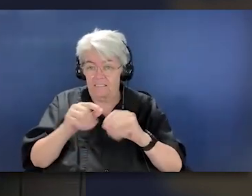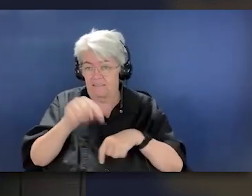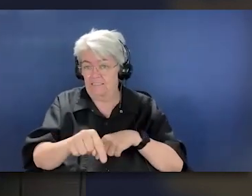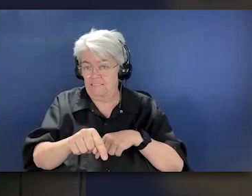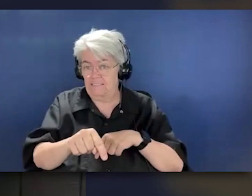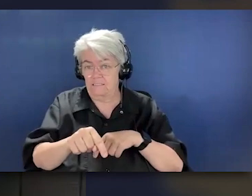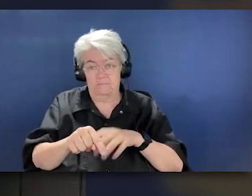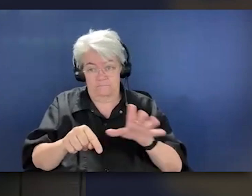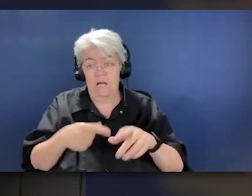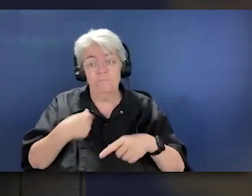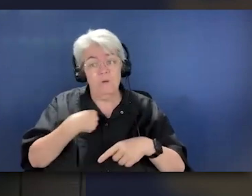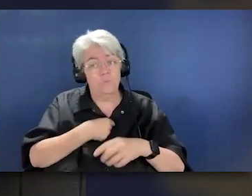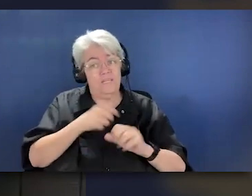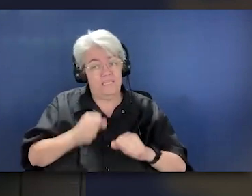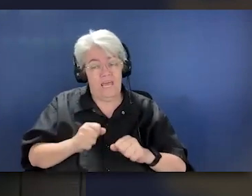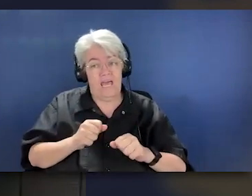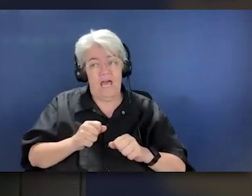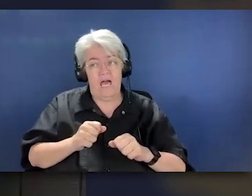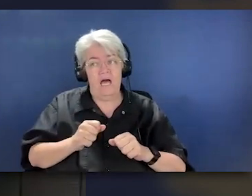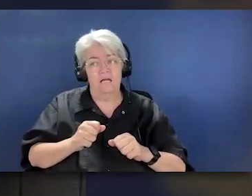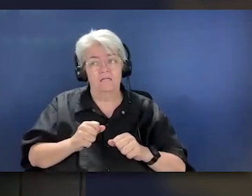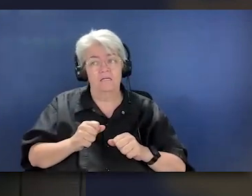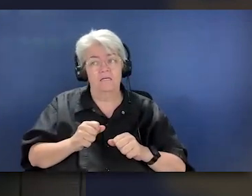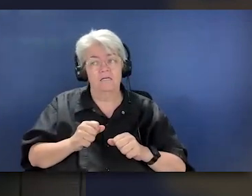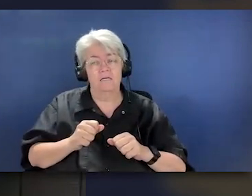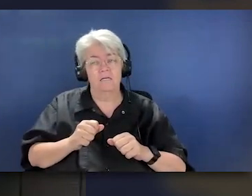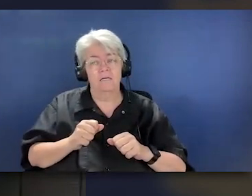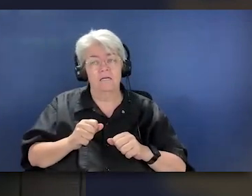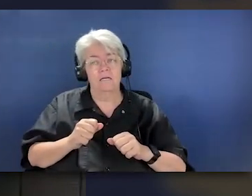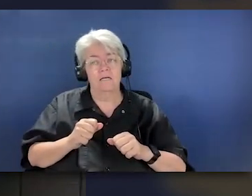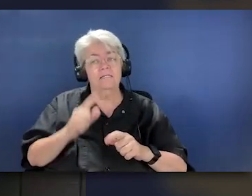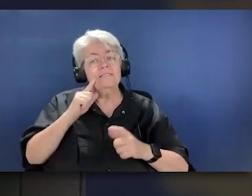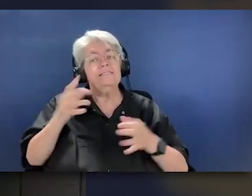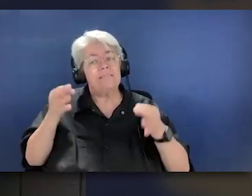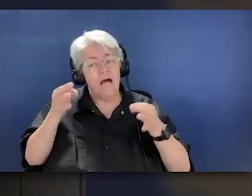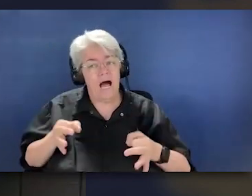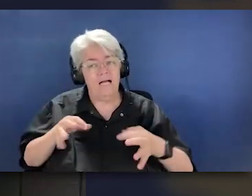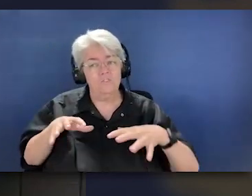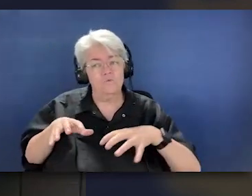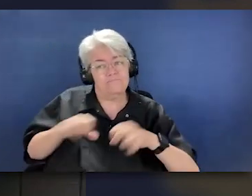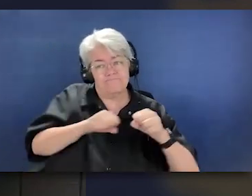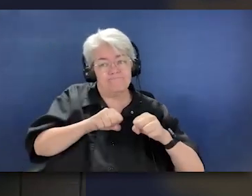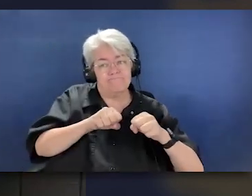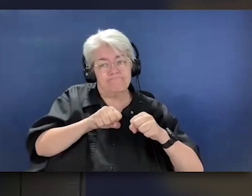we can refuse to cede certain types of ground. And from our individual classrooms, it’s going to mean